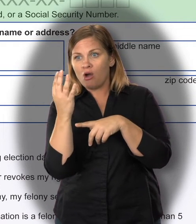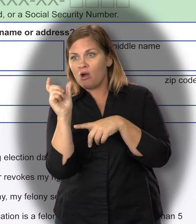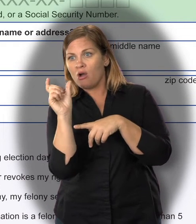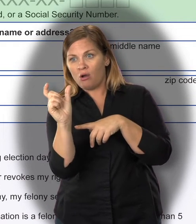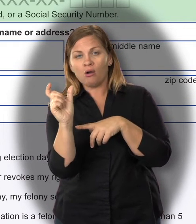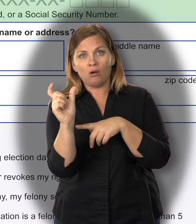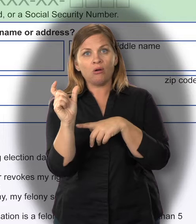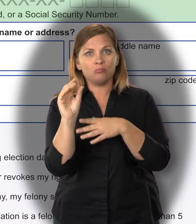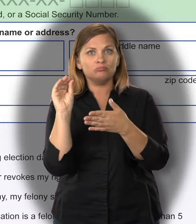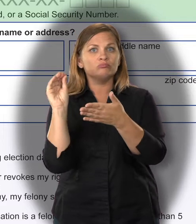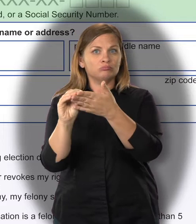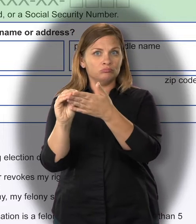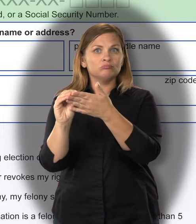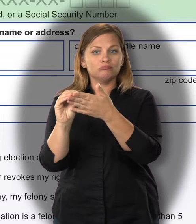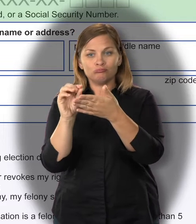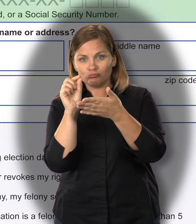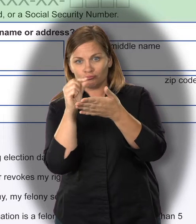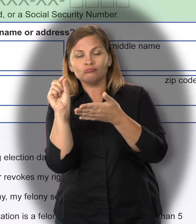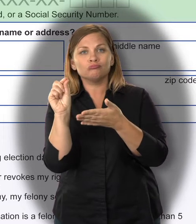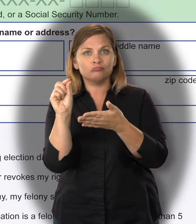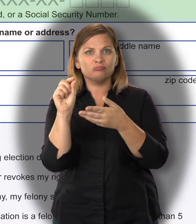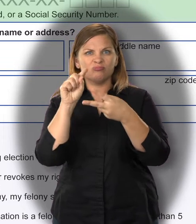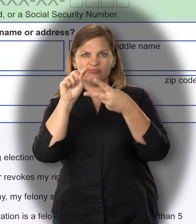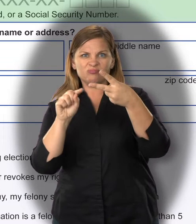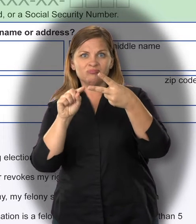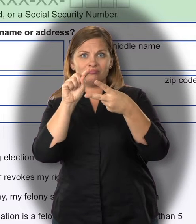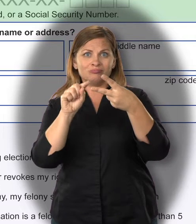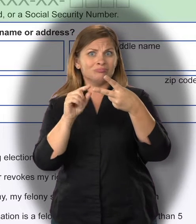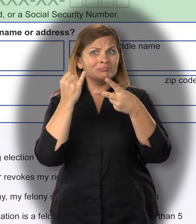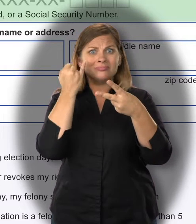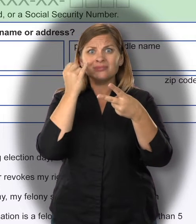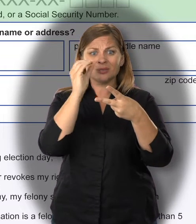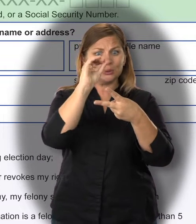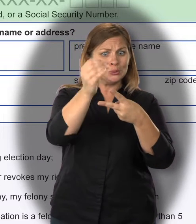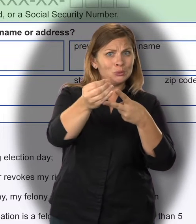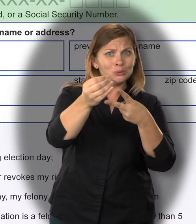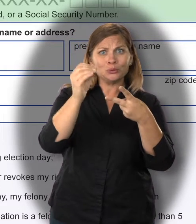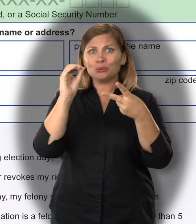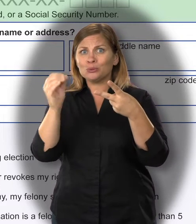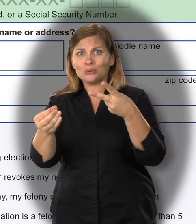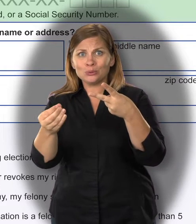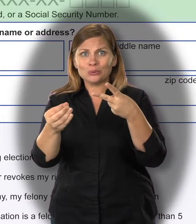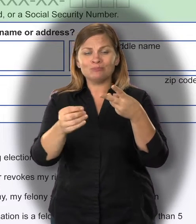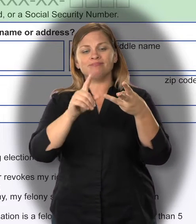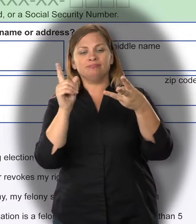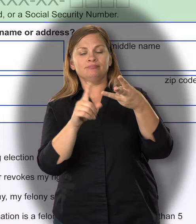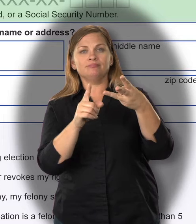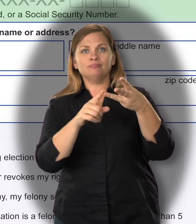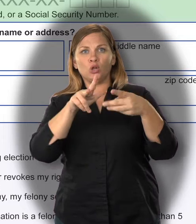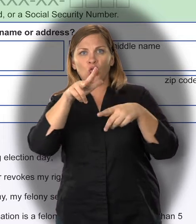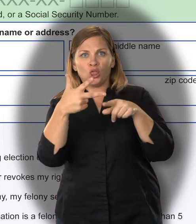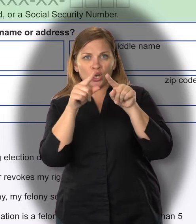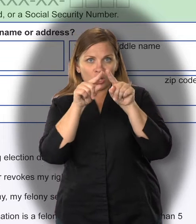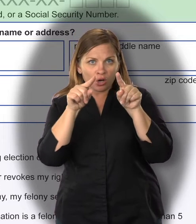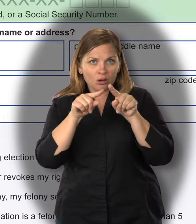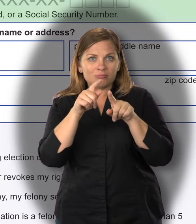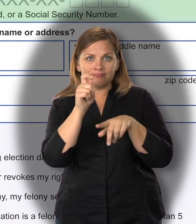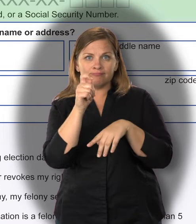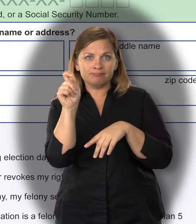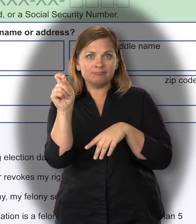Then check the second box. If you don't have any of these numbers, check the third box.